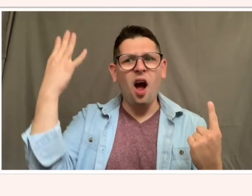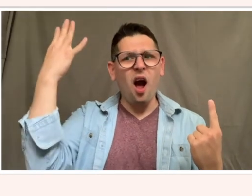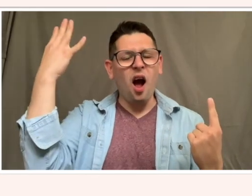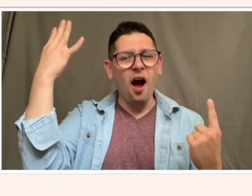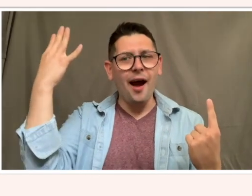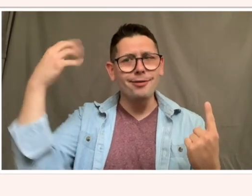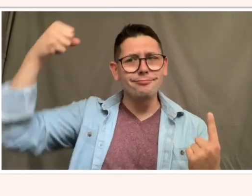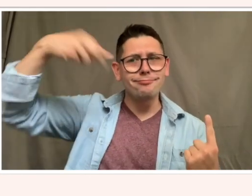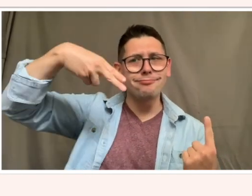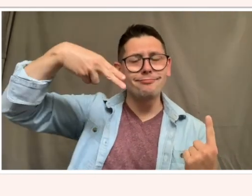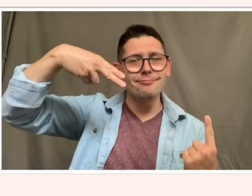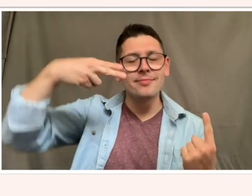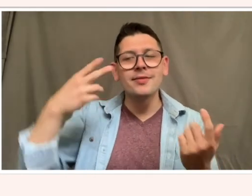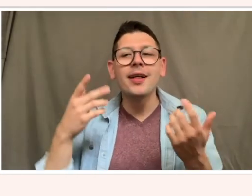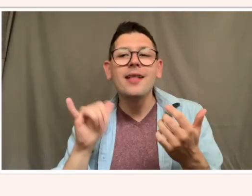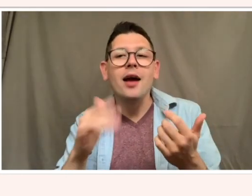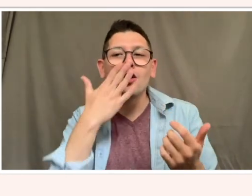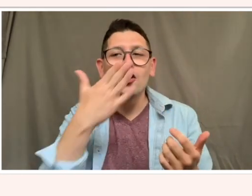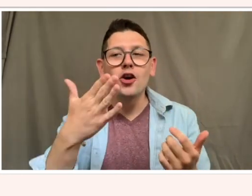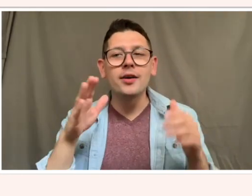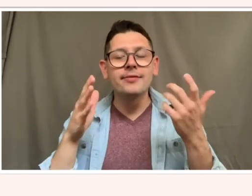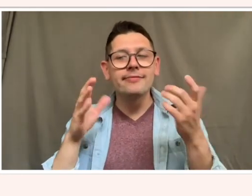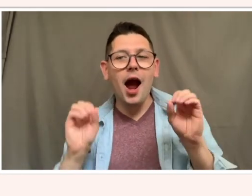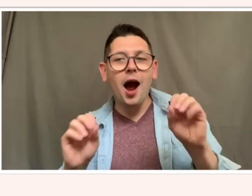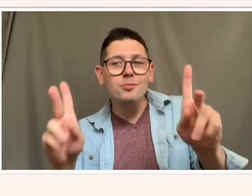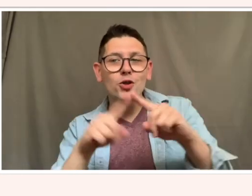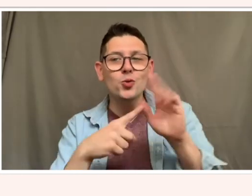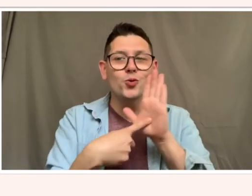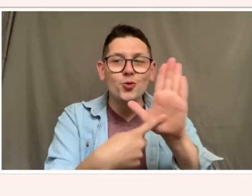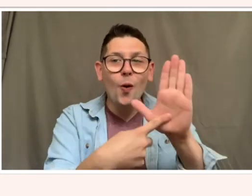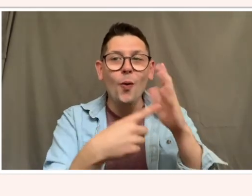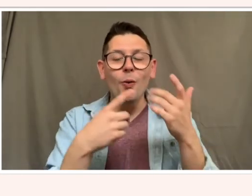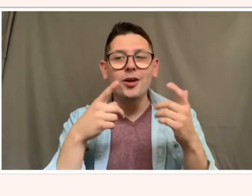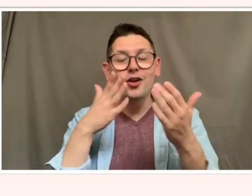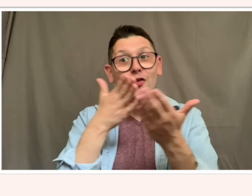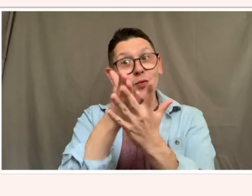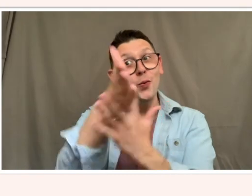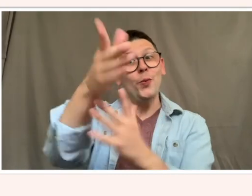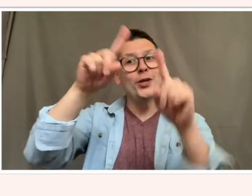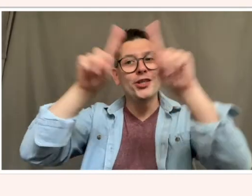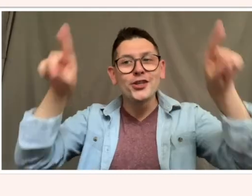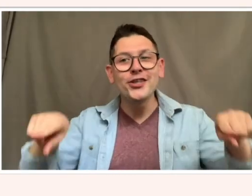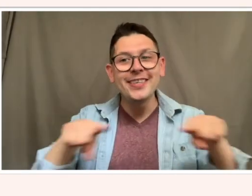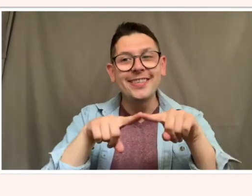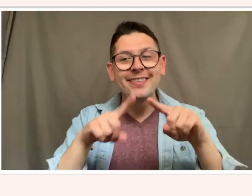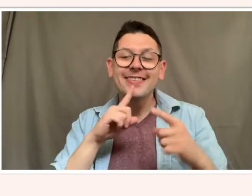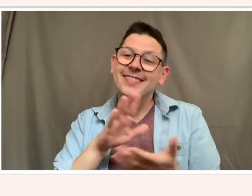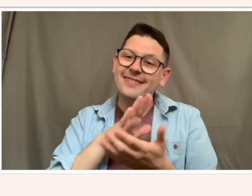we can compare those numbers and say 1 is smaller than 3, or whatnot and so these